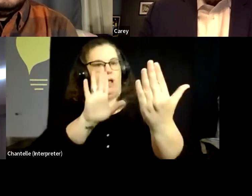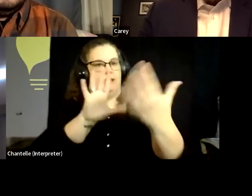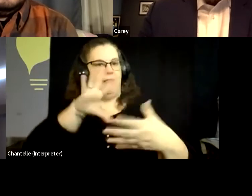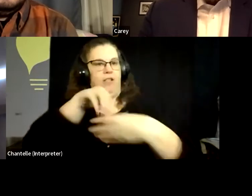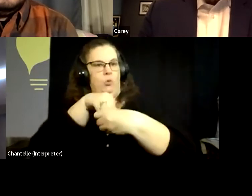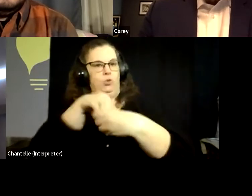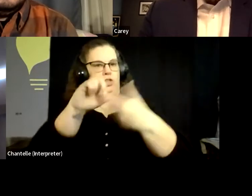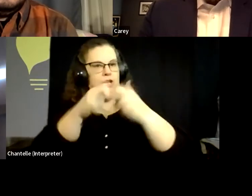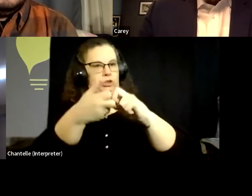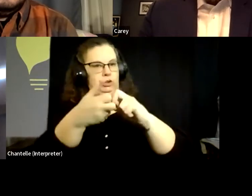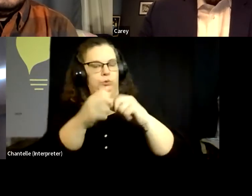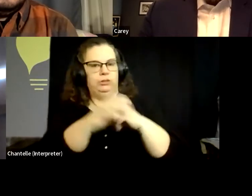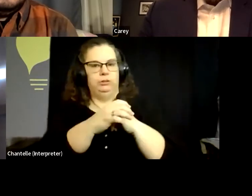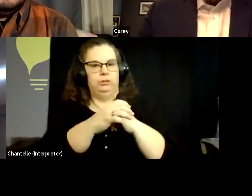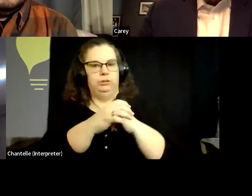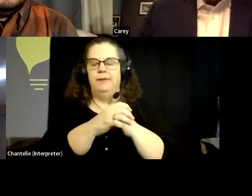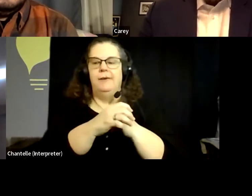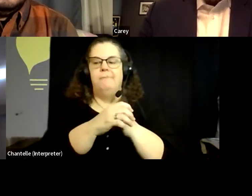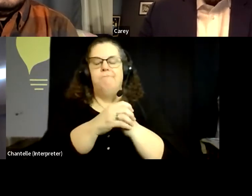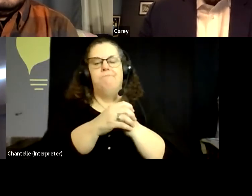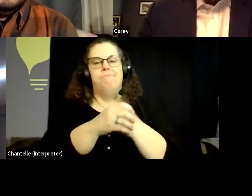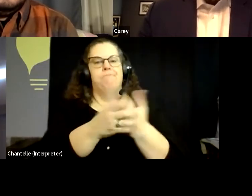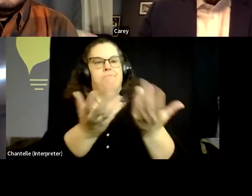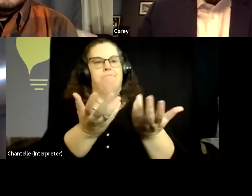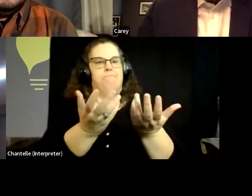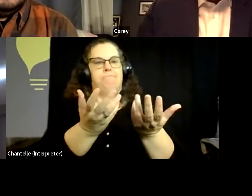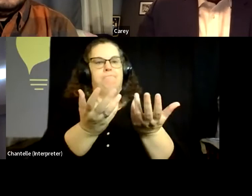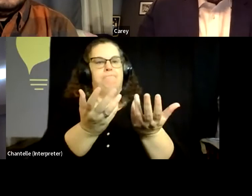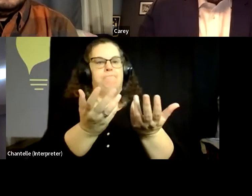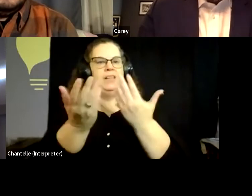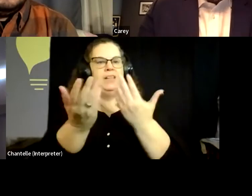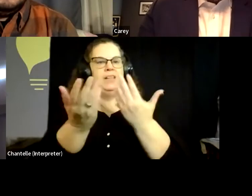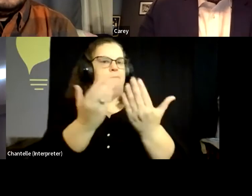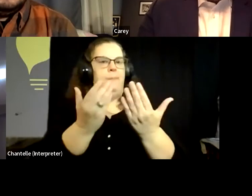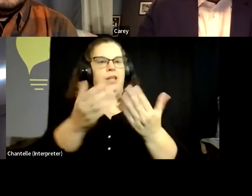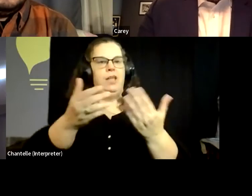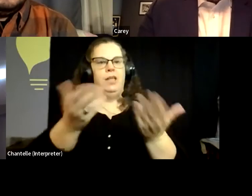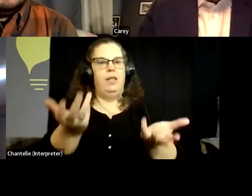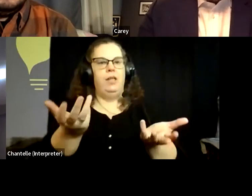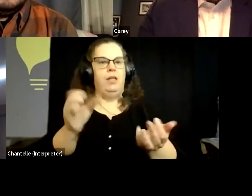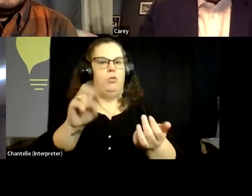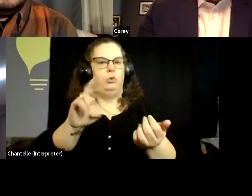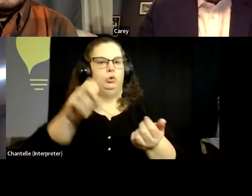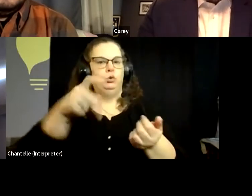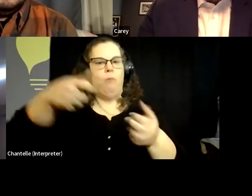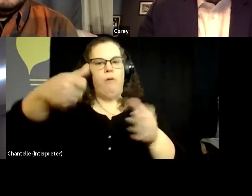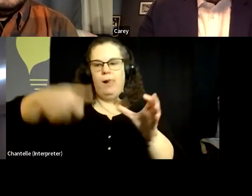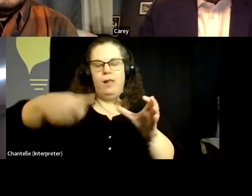they are trying, but maybe -- maybe the soap dispenser in the restroom is not quite as low as it should be